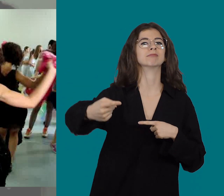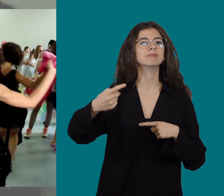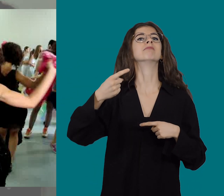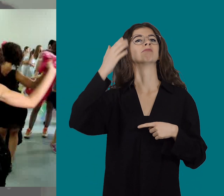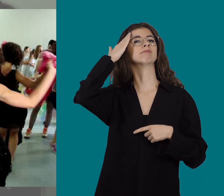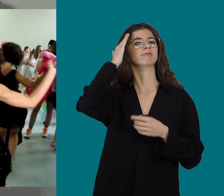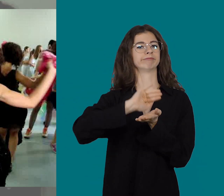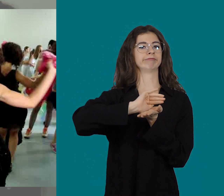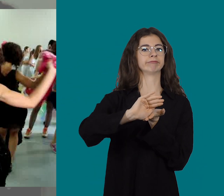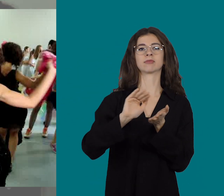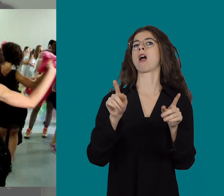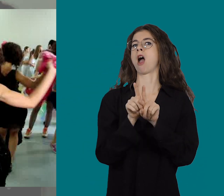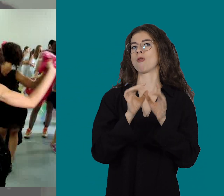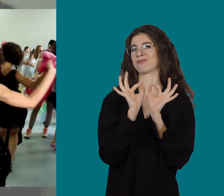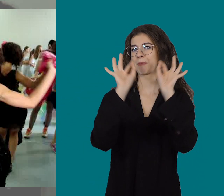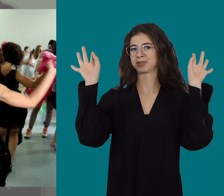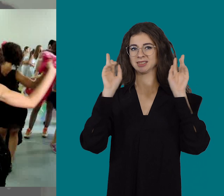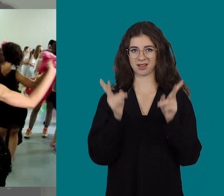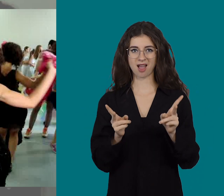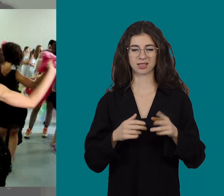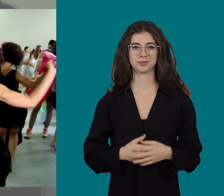so that they can avoid them the next time and improve.